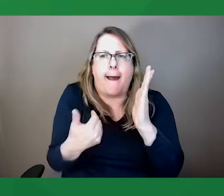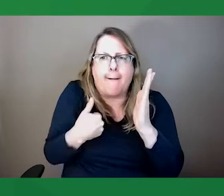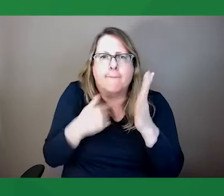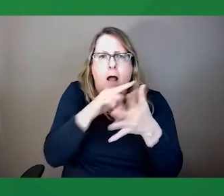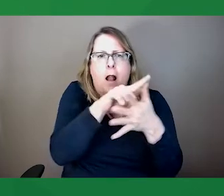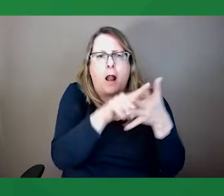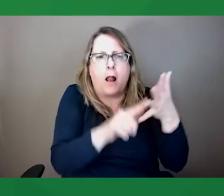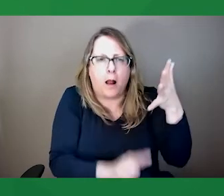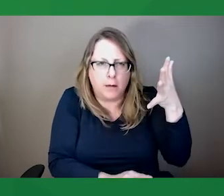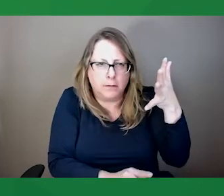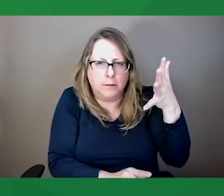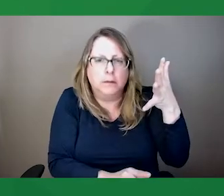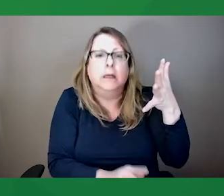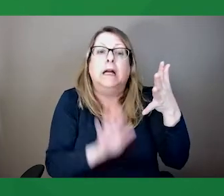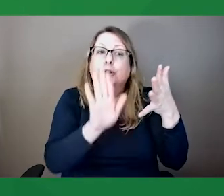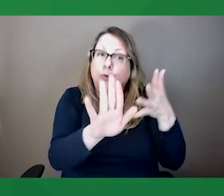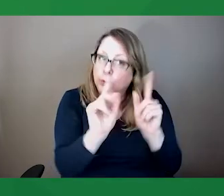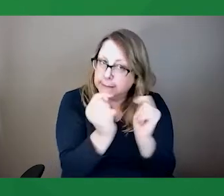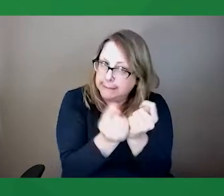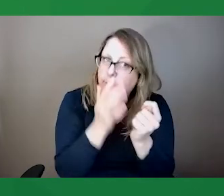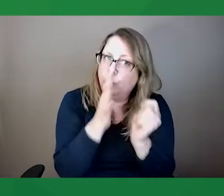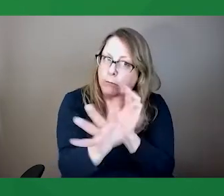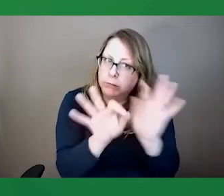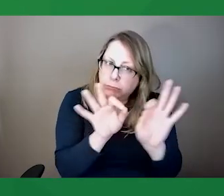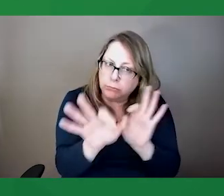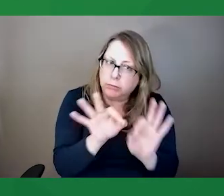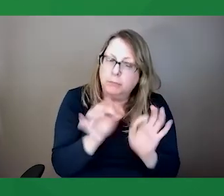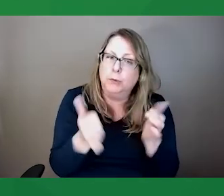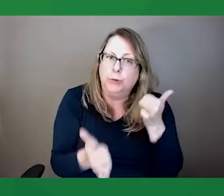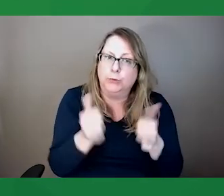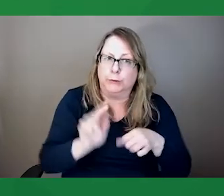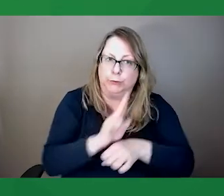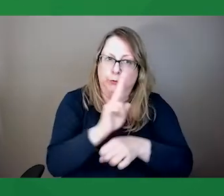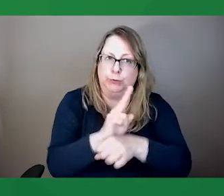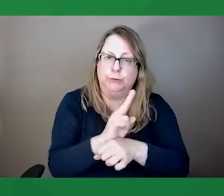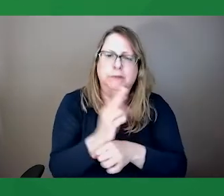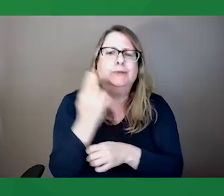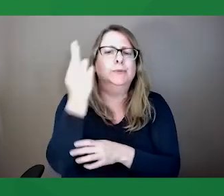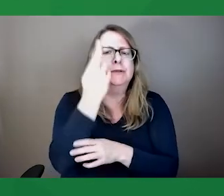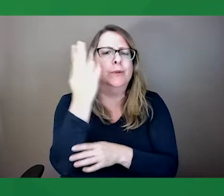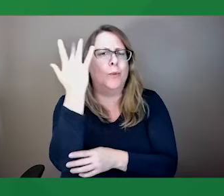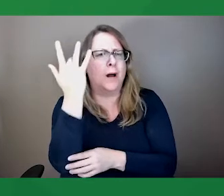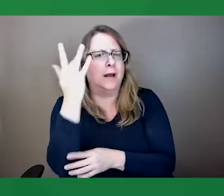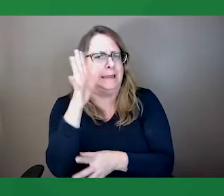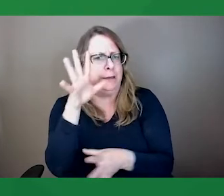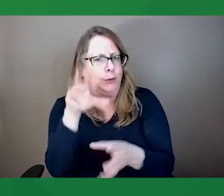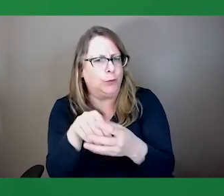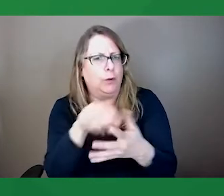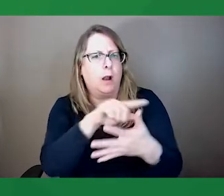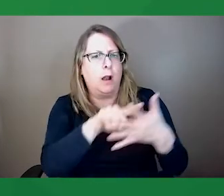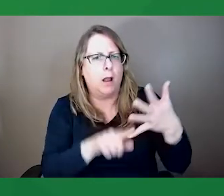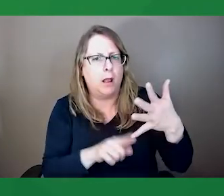your specific team is going to use. And why I want to include this early on is